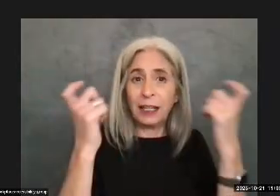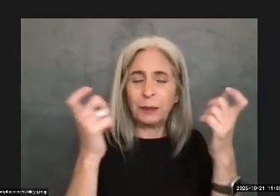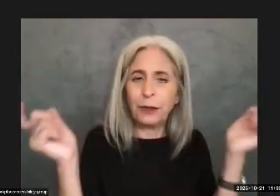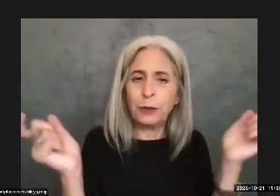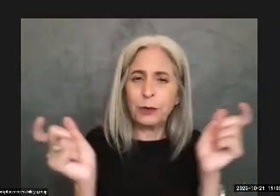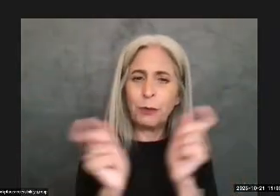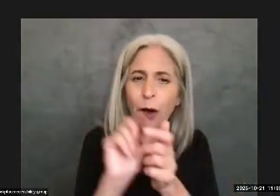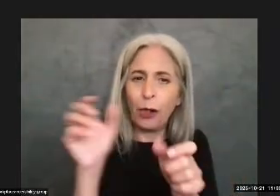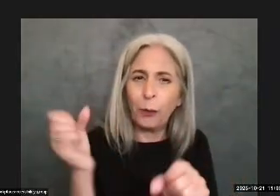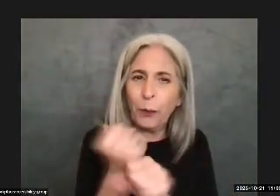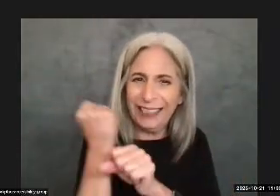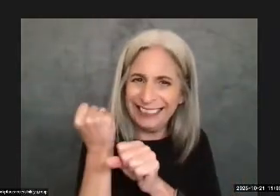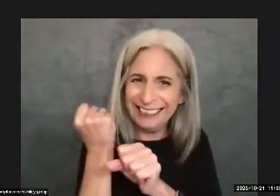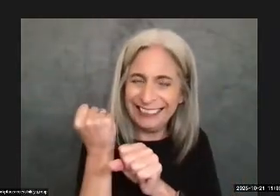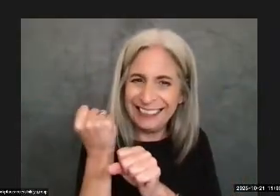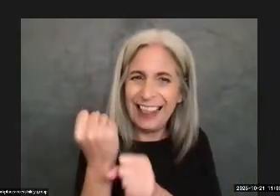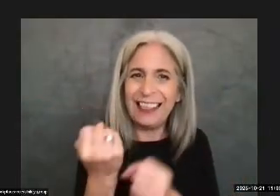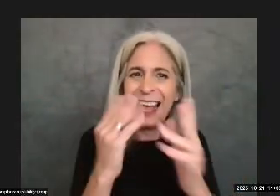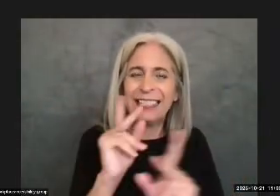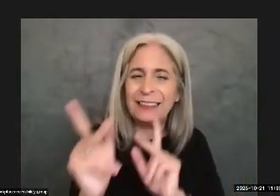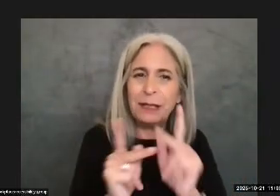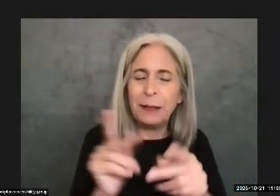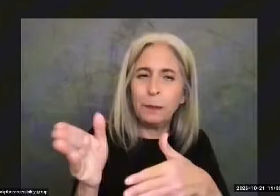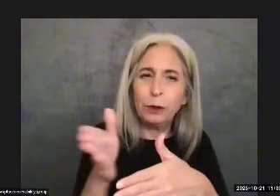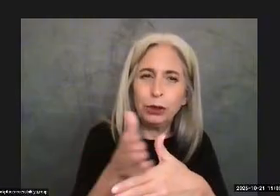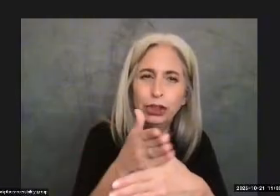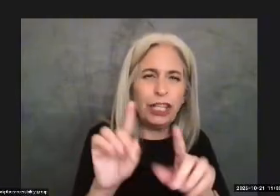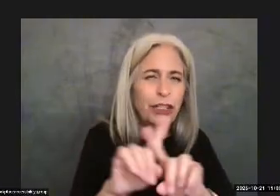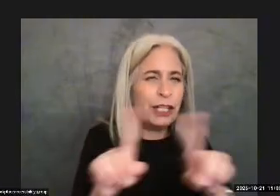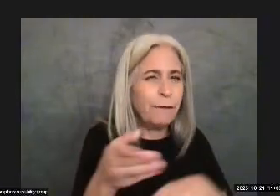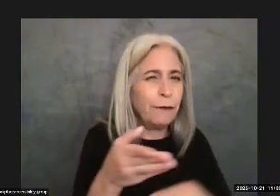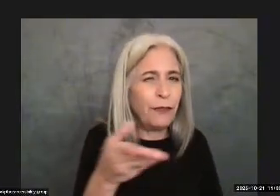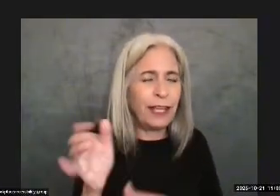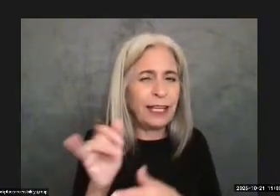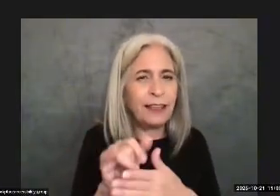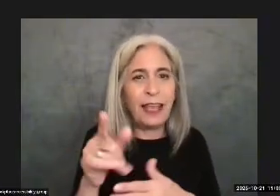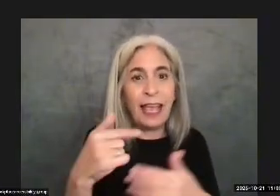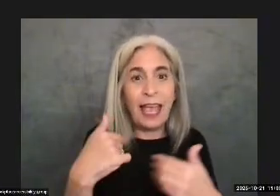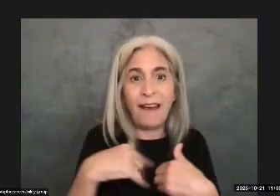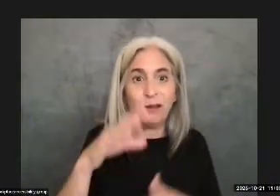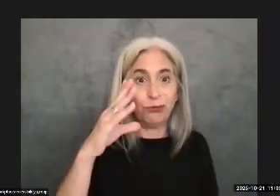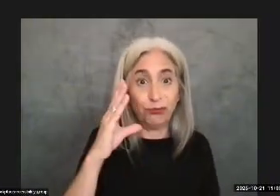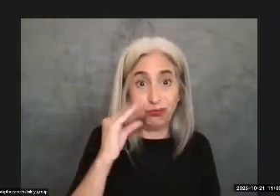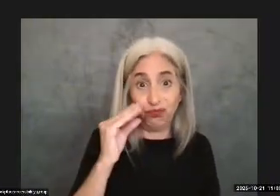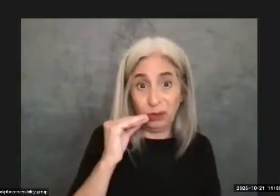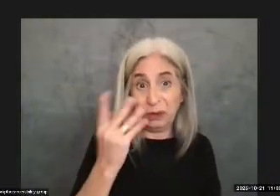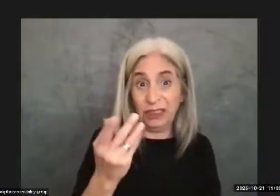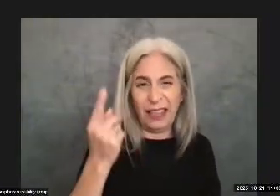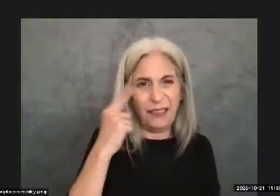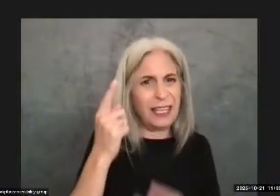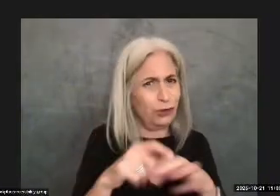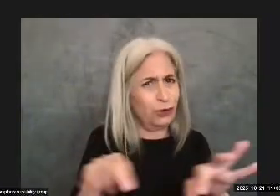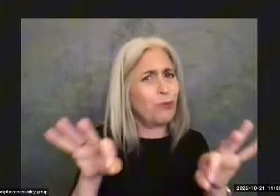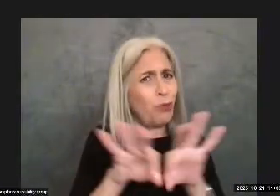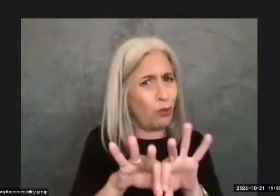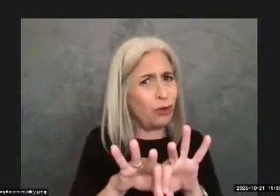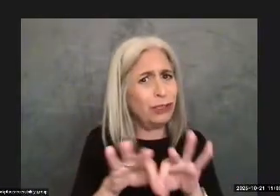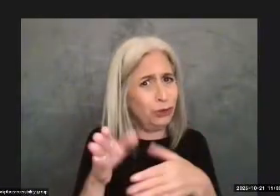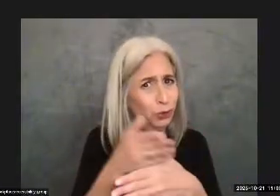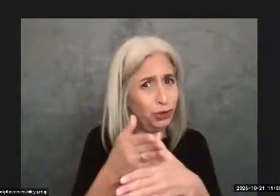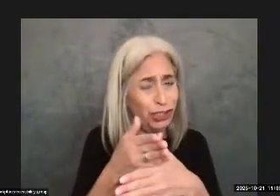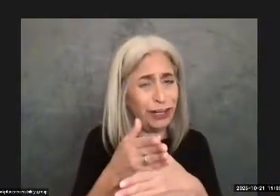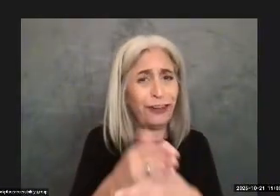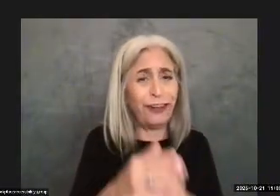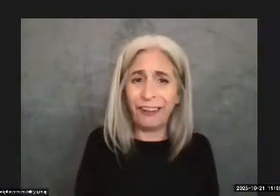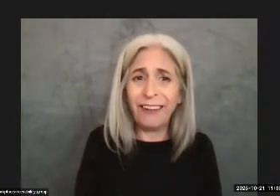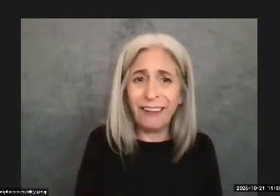Rachel Paul, IAAP: you know, celebrating the small wins, and a lot of people shared some different things that they have done, so I think that's an important piece of this, is…